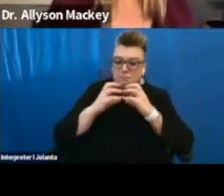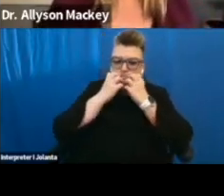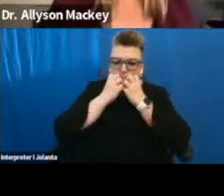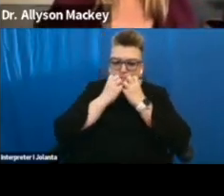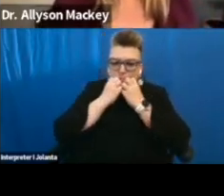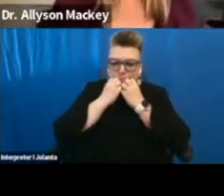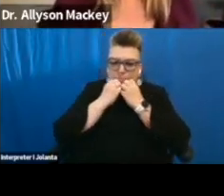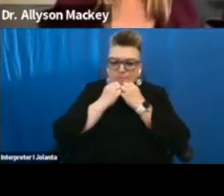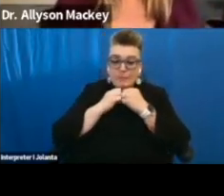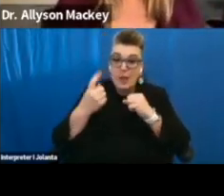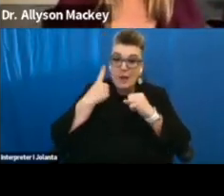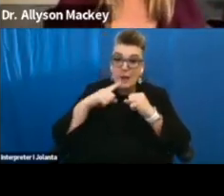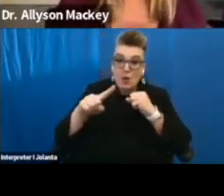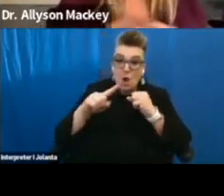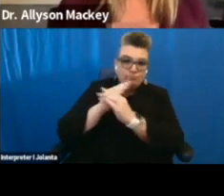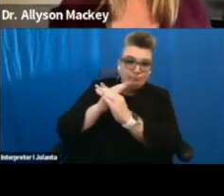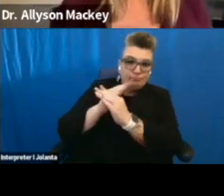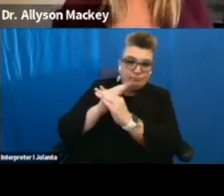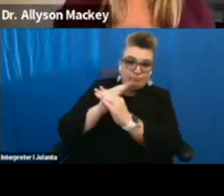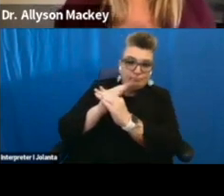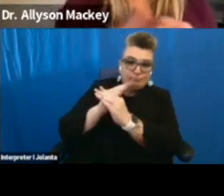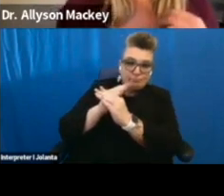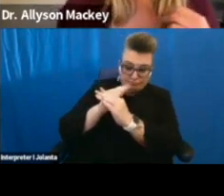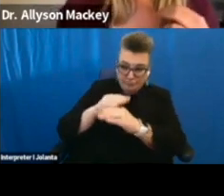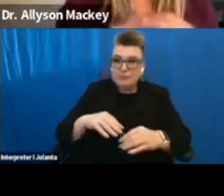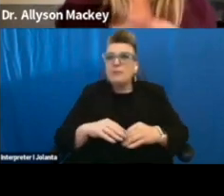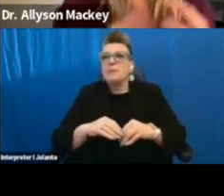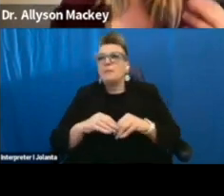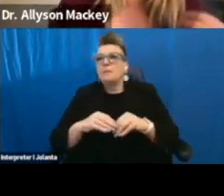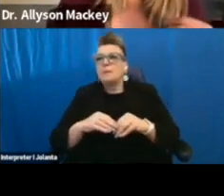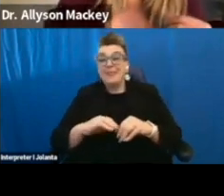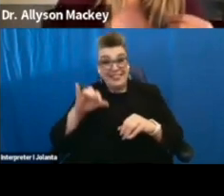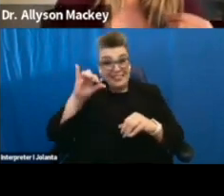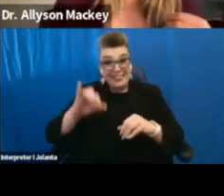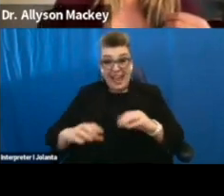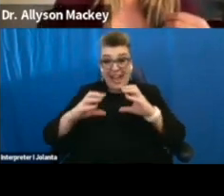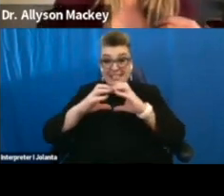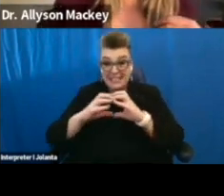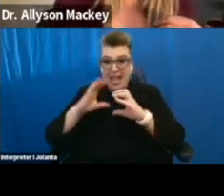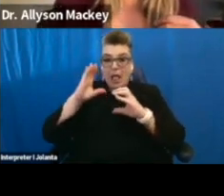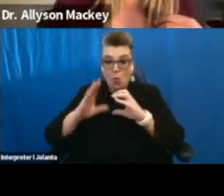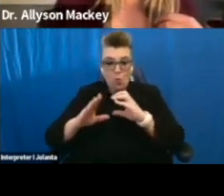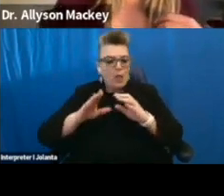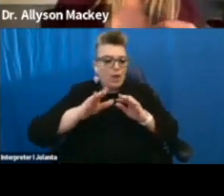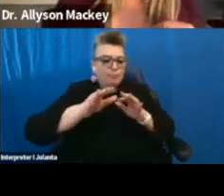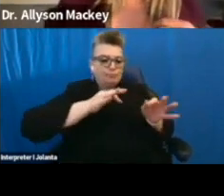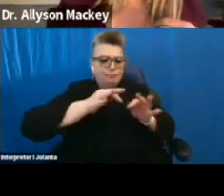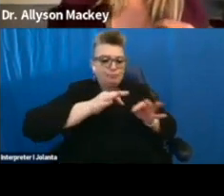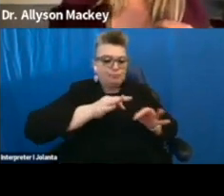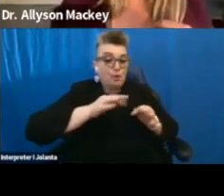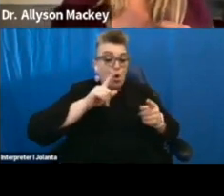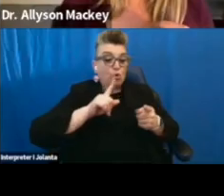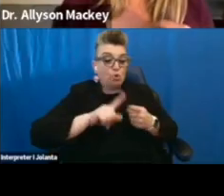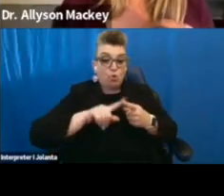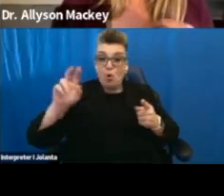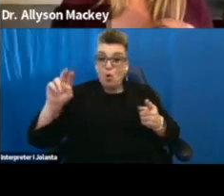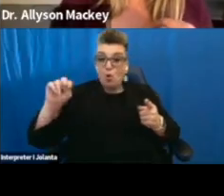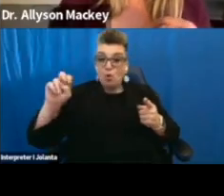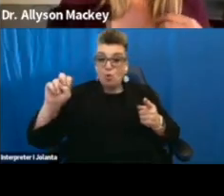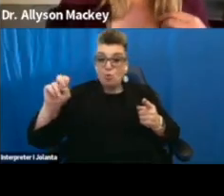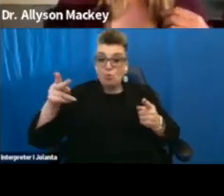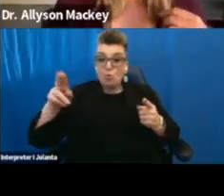limiting plasticity these cells control the output of neurons and make connections very